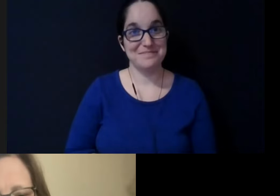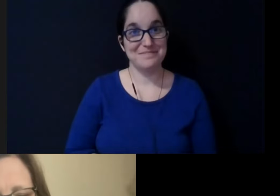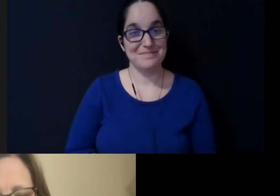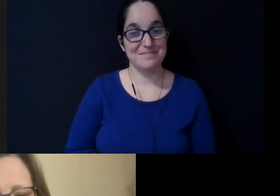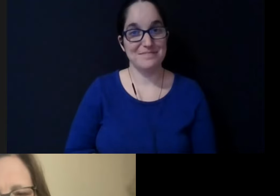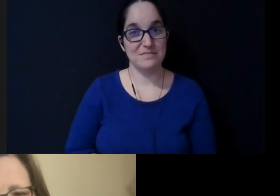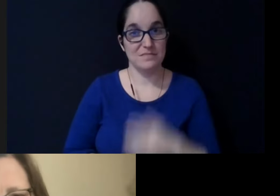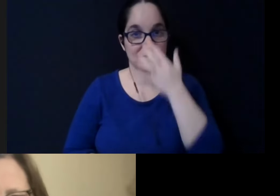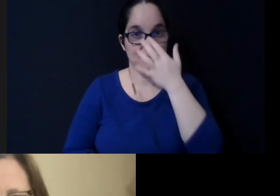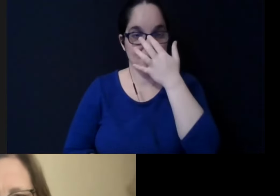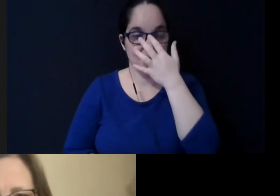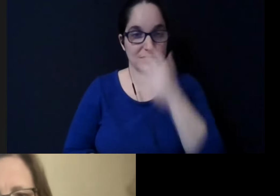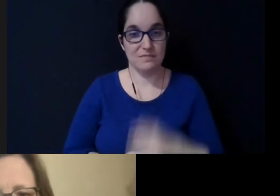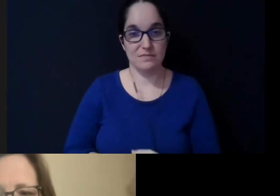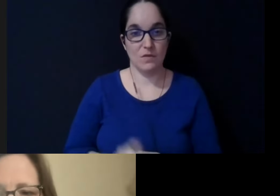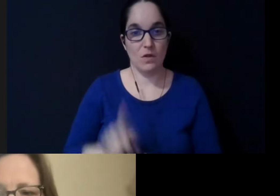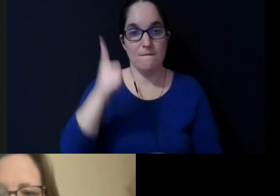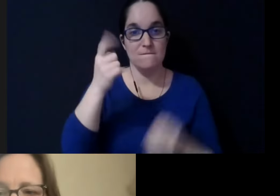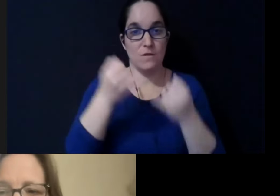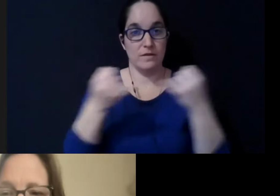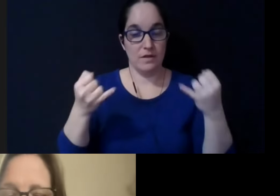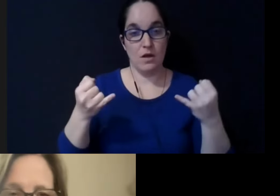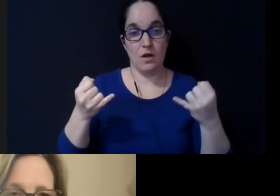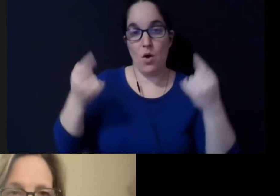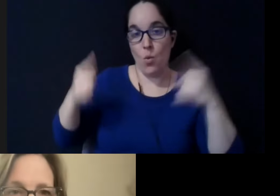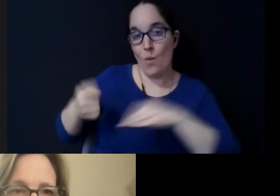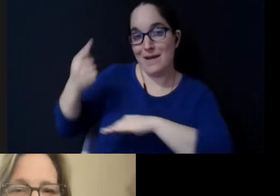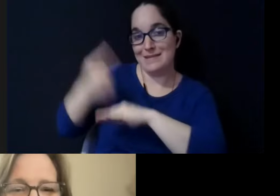So, here's the first line. When day comes, we ask ourselves.